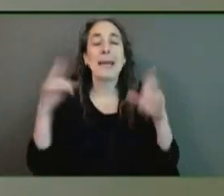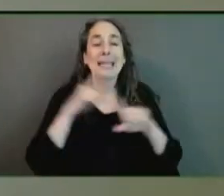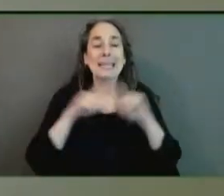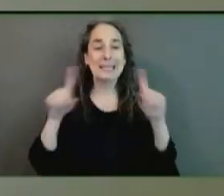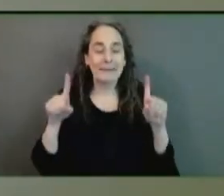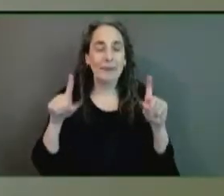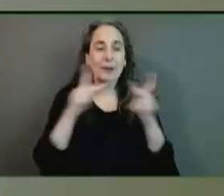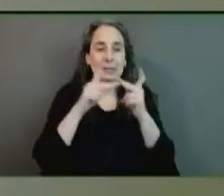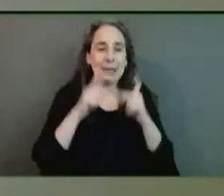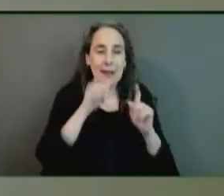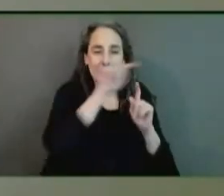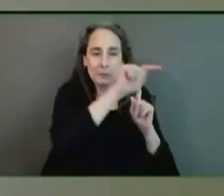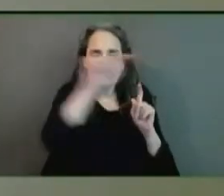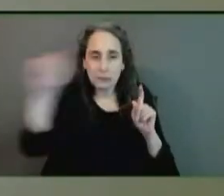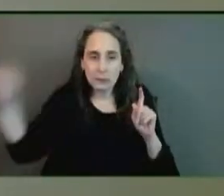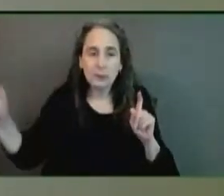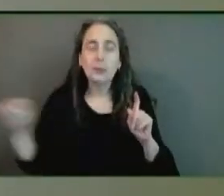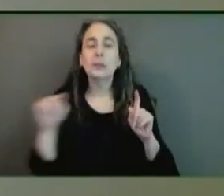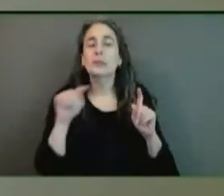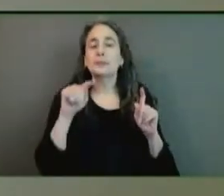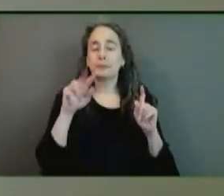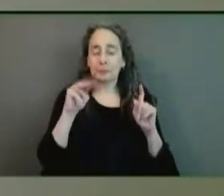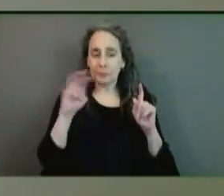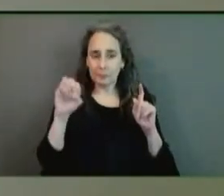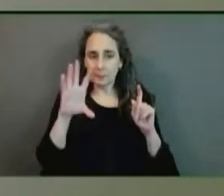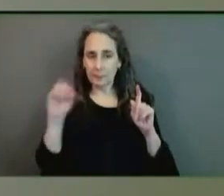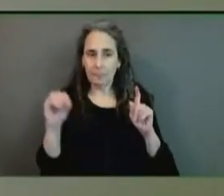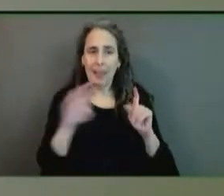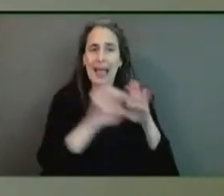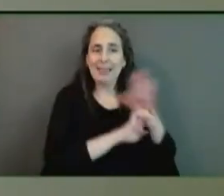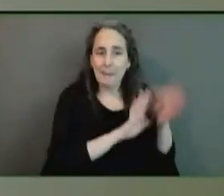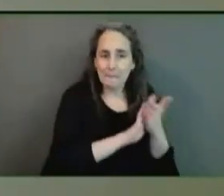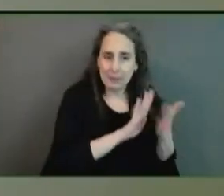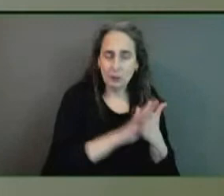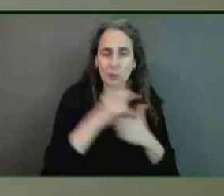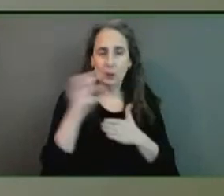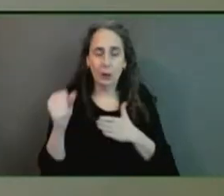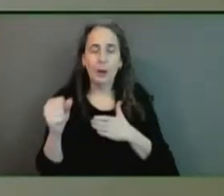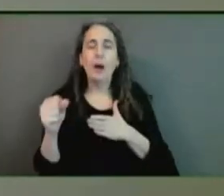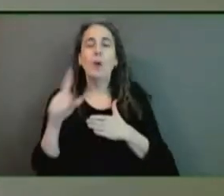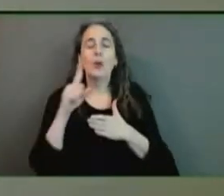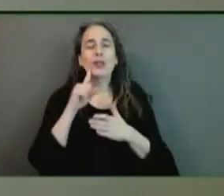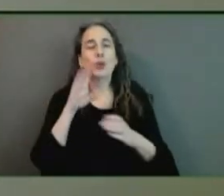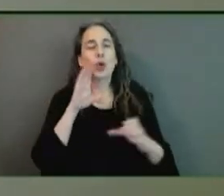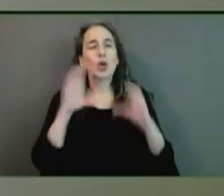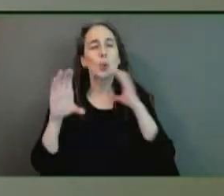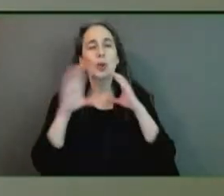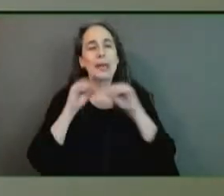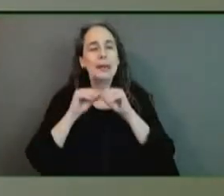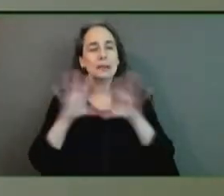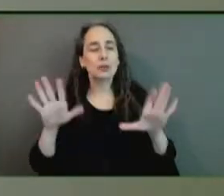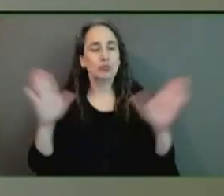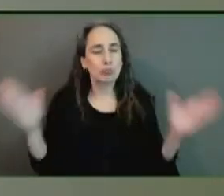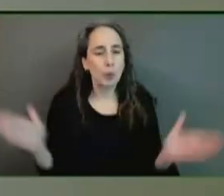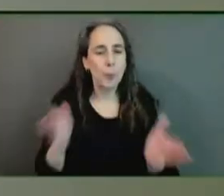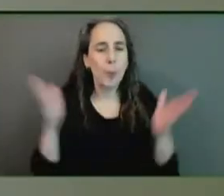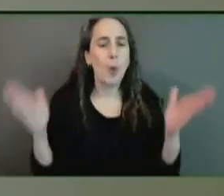out a communication. We have many sites in Montgomery County at our elementary schools and